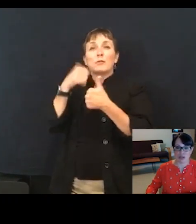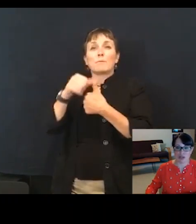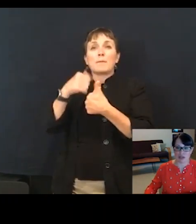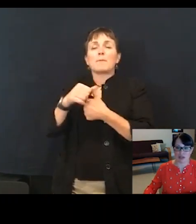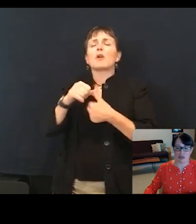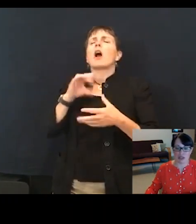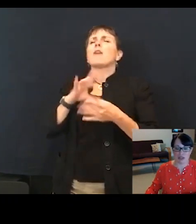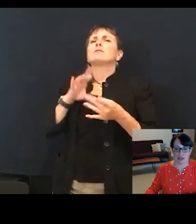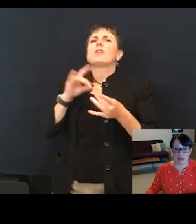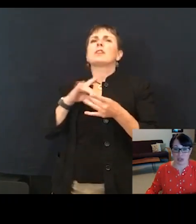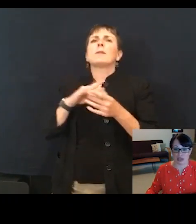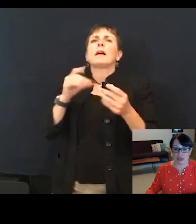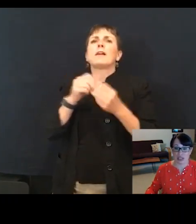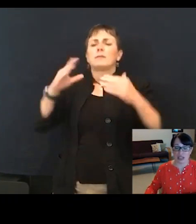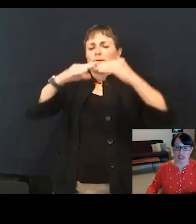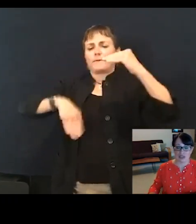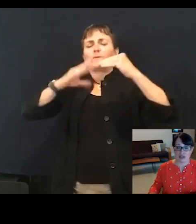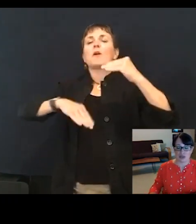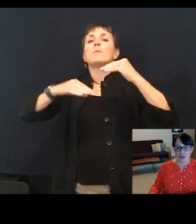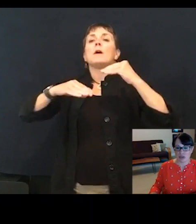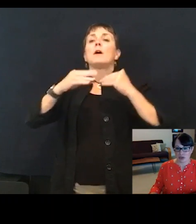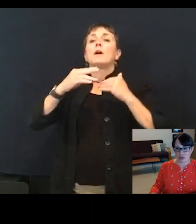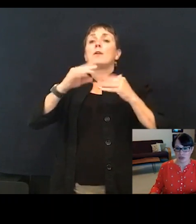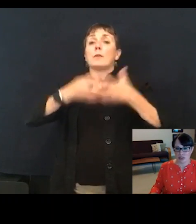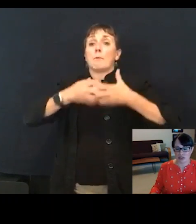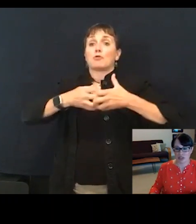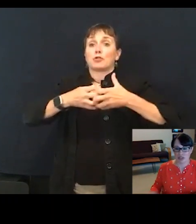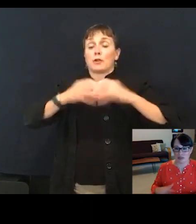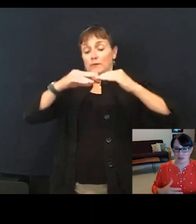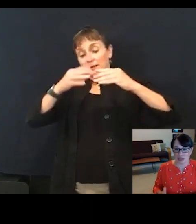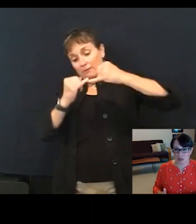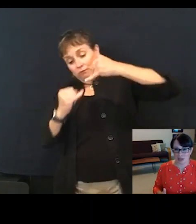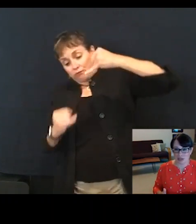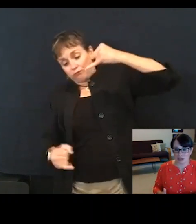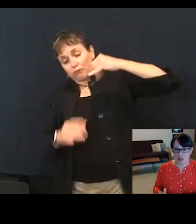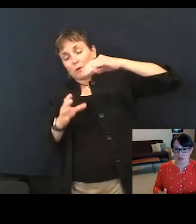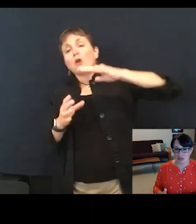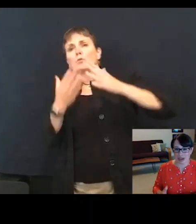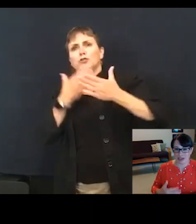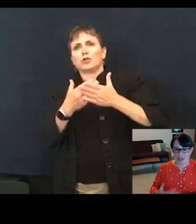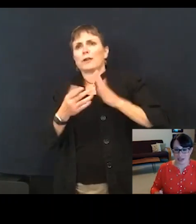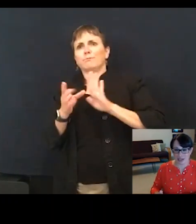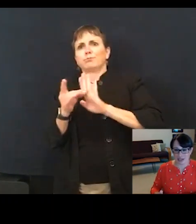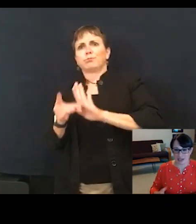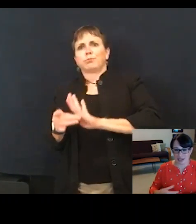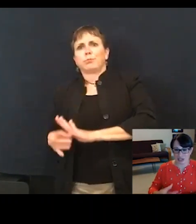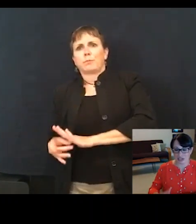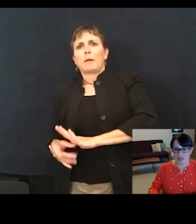onto other things in the retina. And so we thought to ourselves it may be that we've accidentally injected something